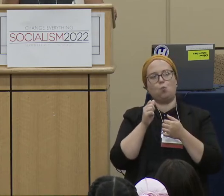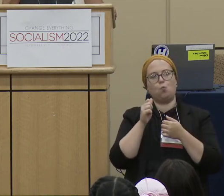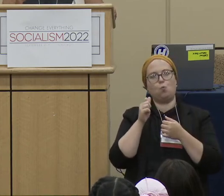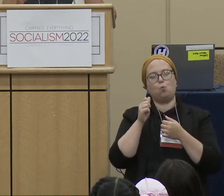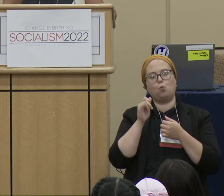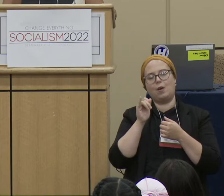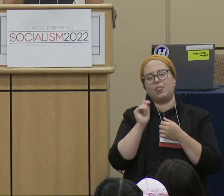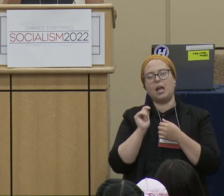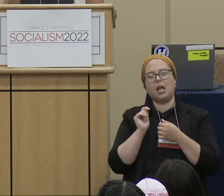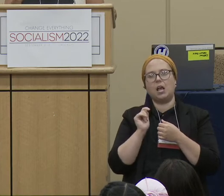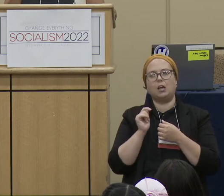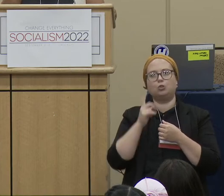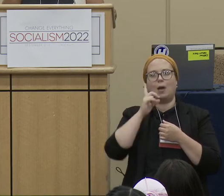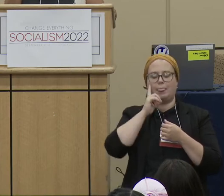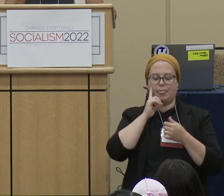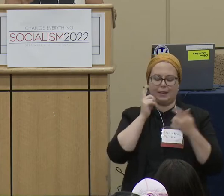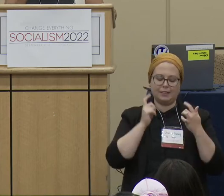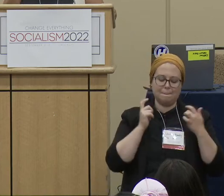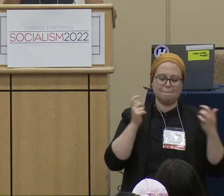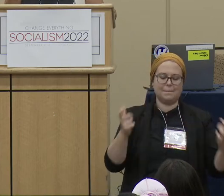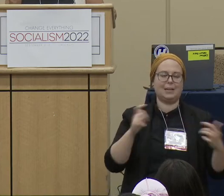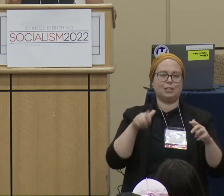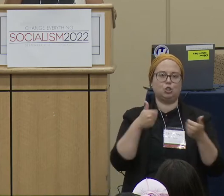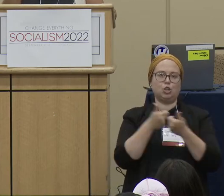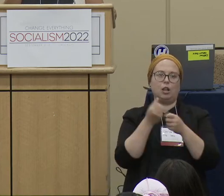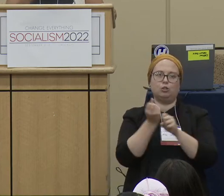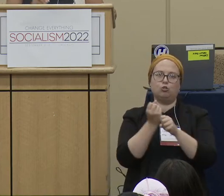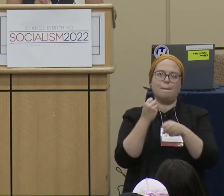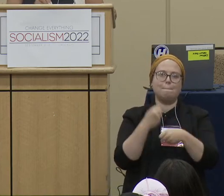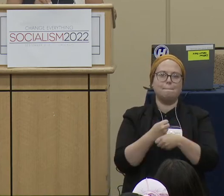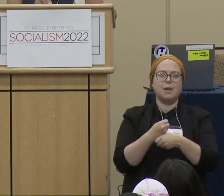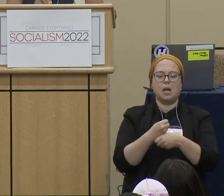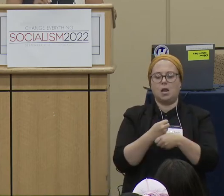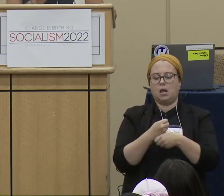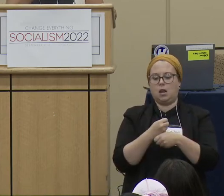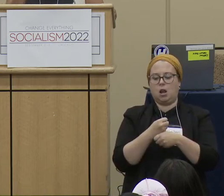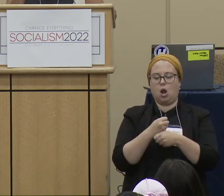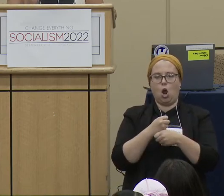but we deal with it as a movement , you know. I think